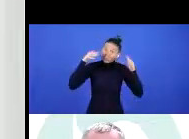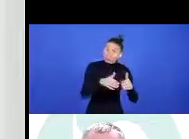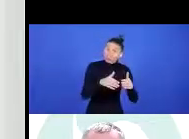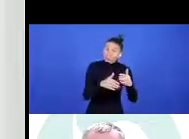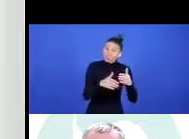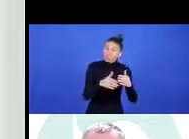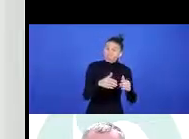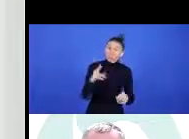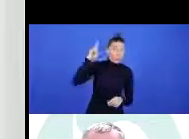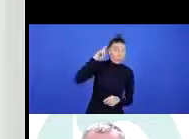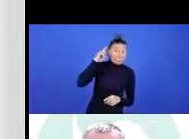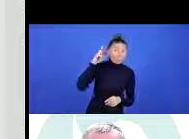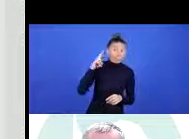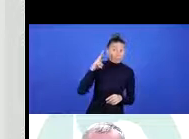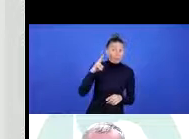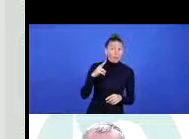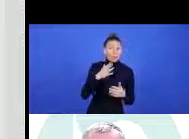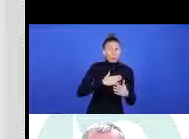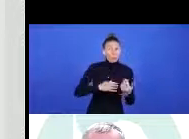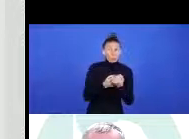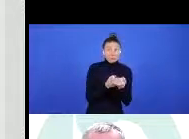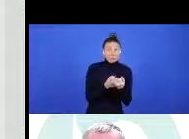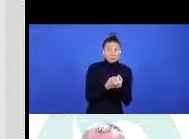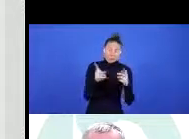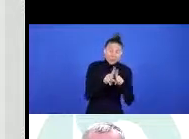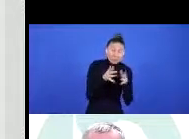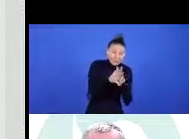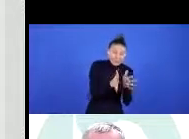that IFHOH is doing, in relation to cochlear implants